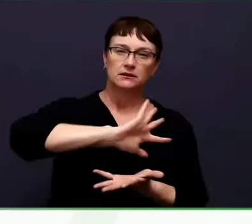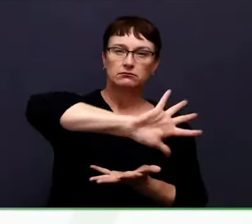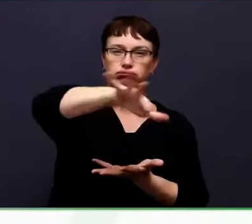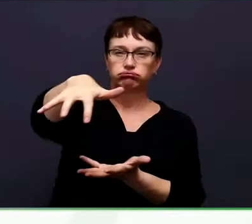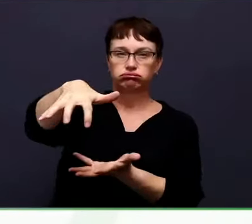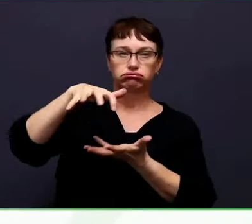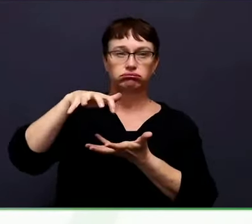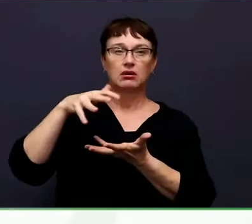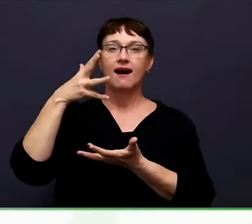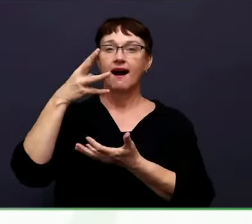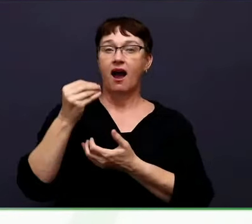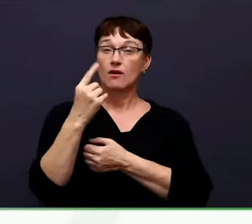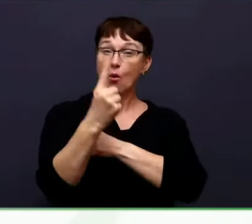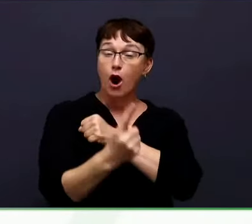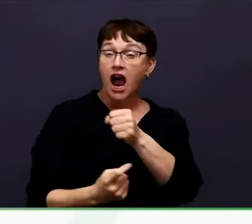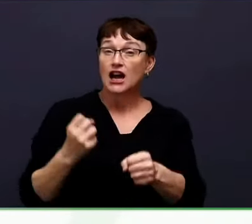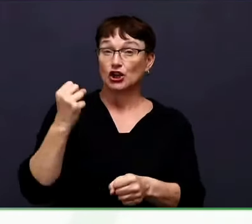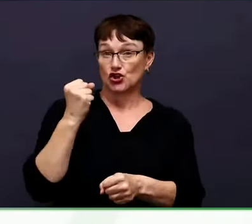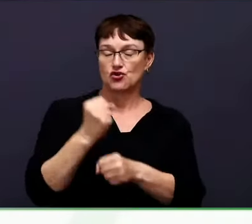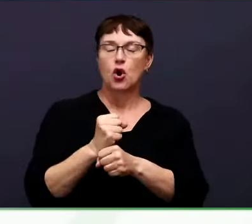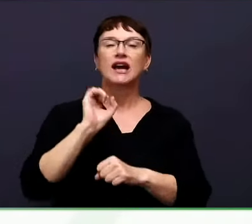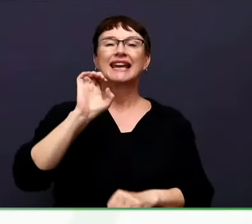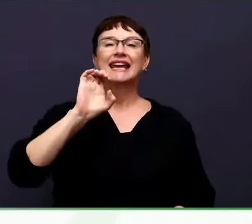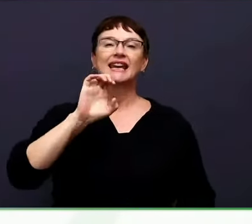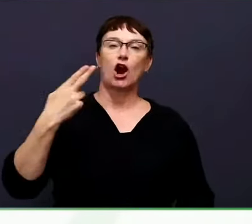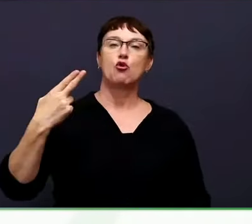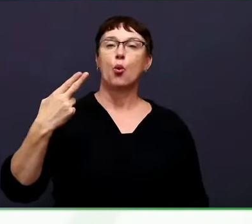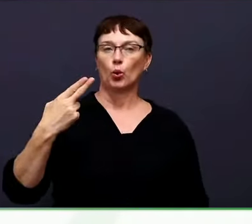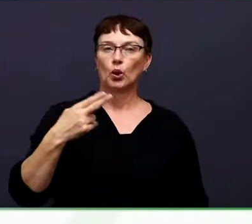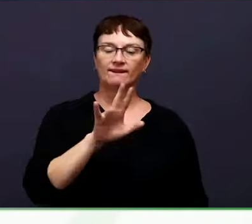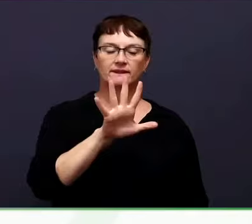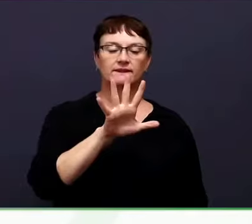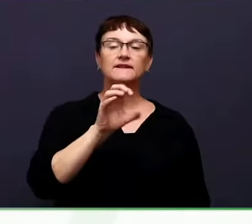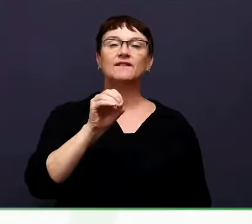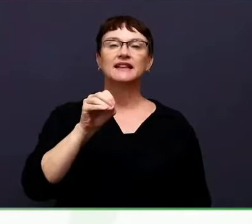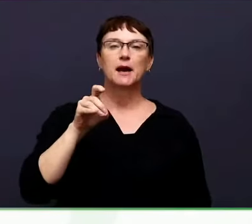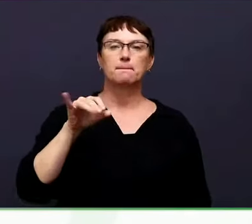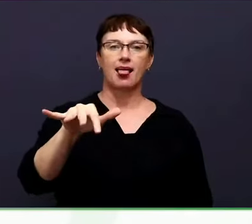This is the analysis that makes my choice, my election success.